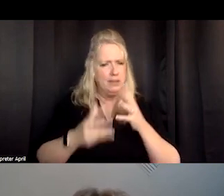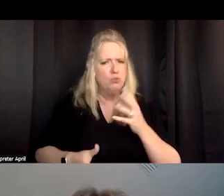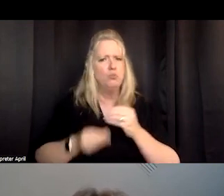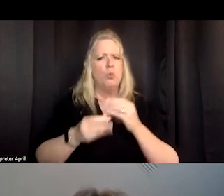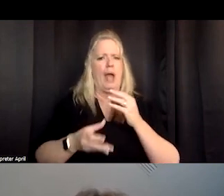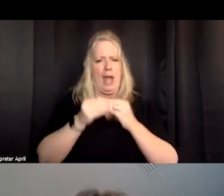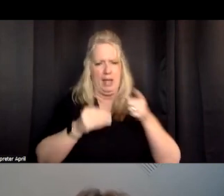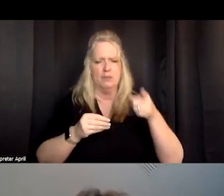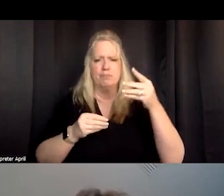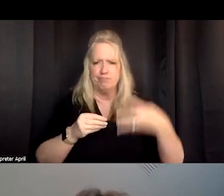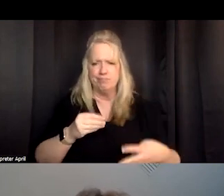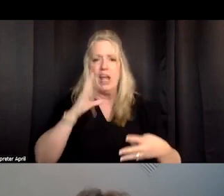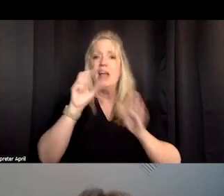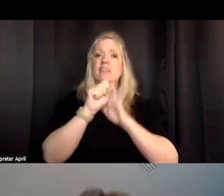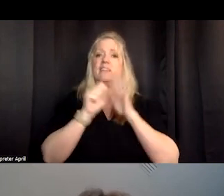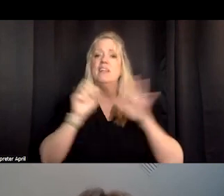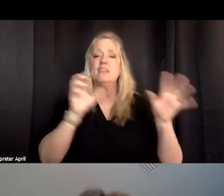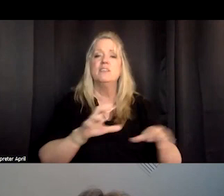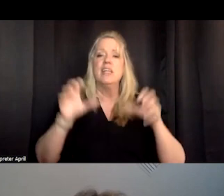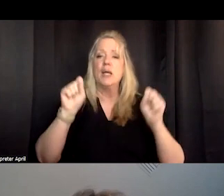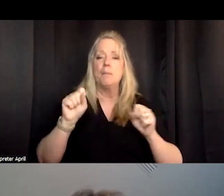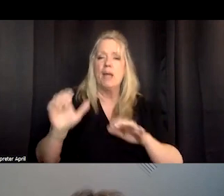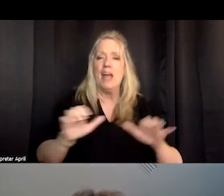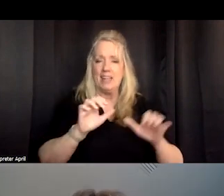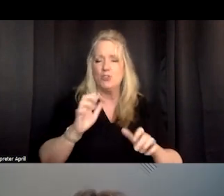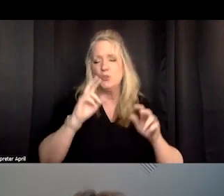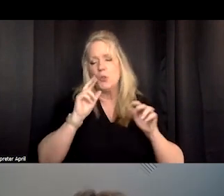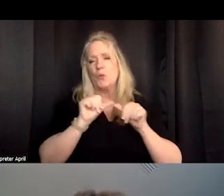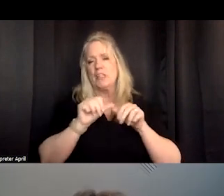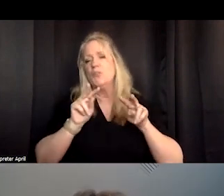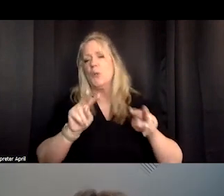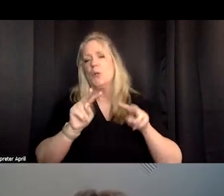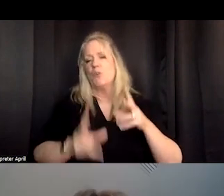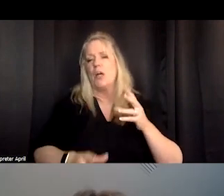AS STATES TAKE ACTION. SO LOOK FORWARD TO, ADDITIONAL DETAILED INFORMATION, OTHER STATES